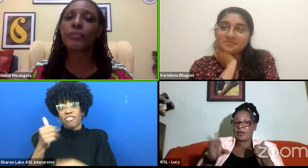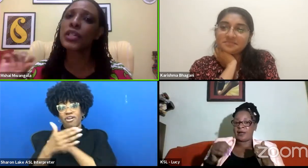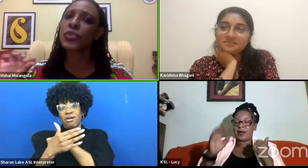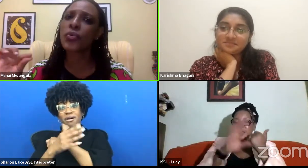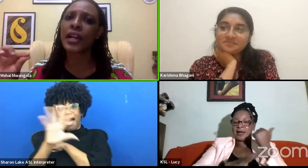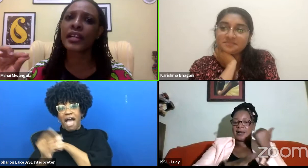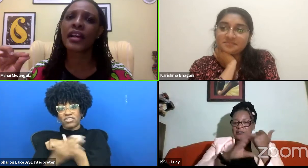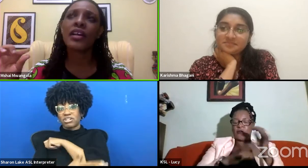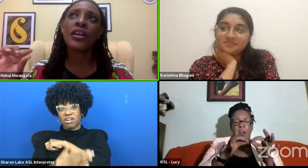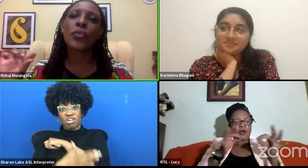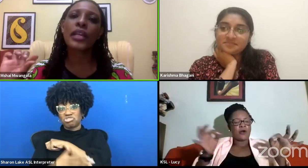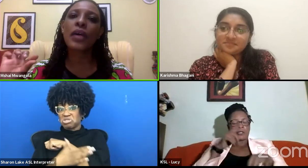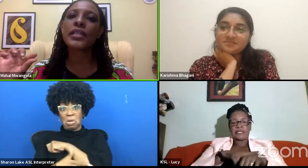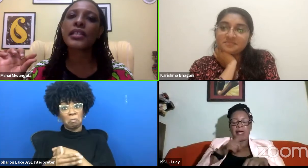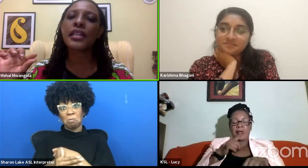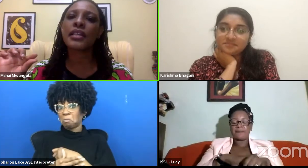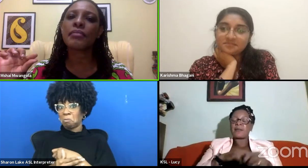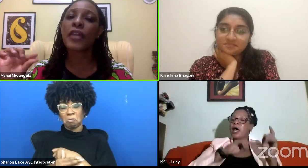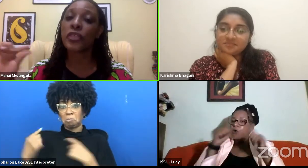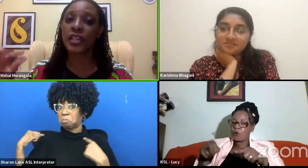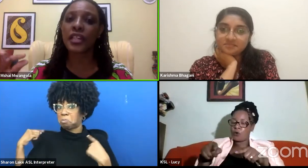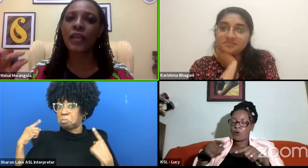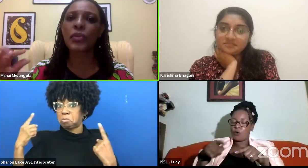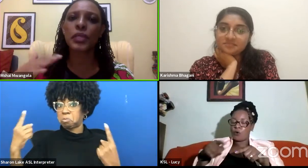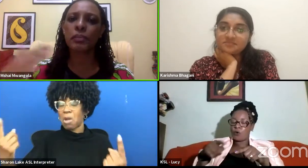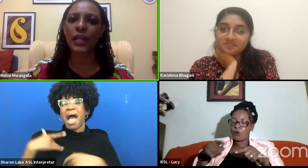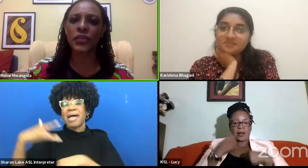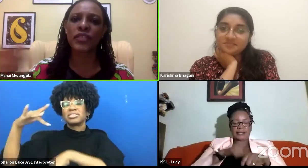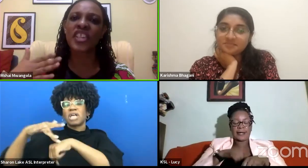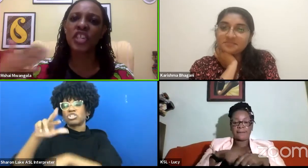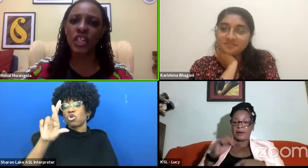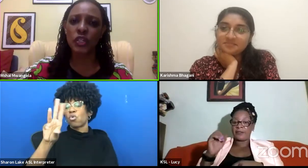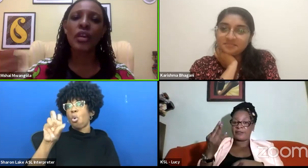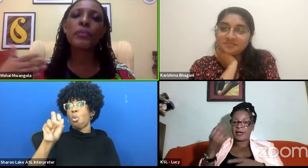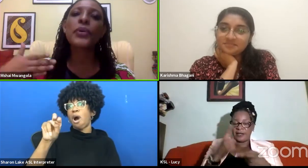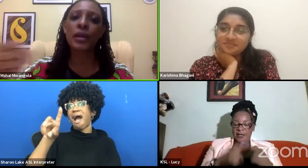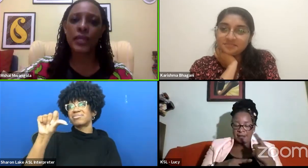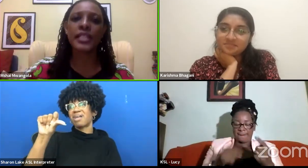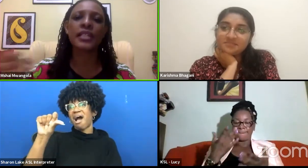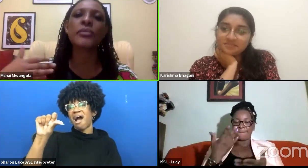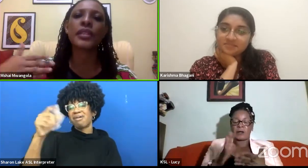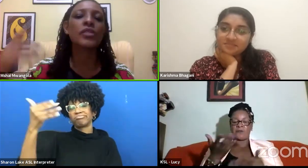I'd been to Rwanda when I was in my third year which was part of the exchange program we did,